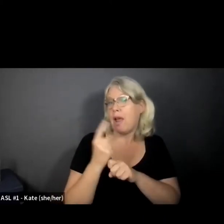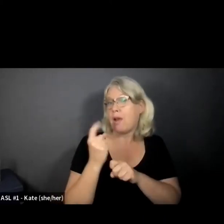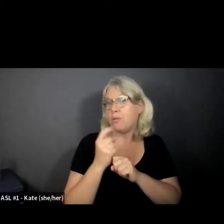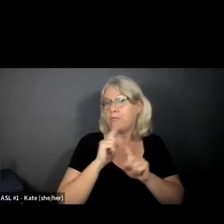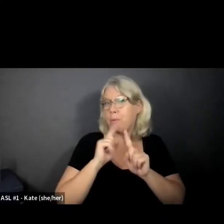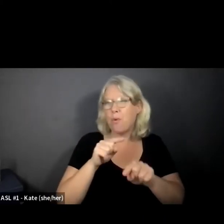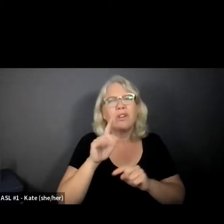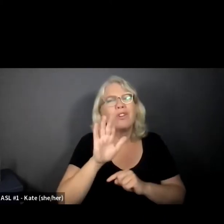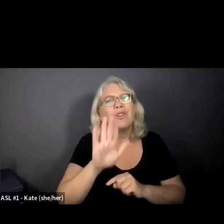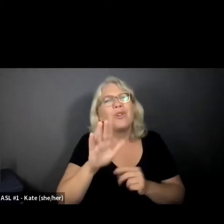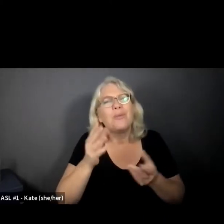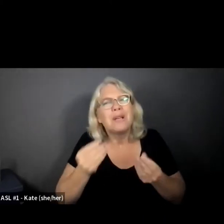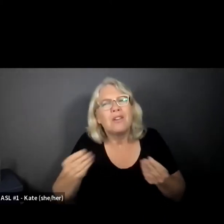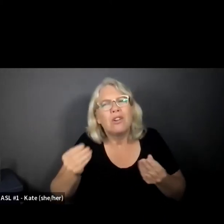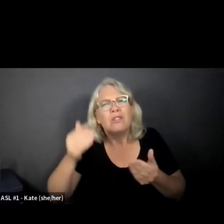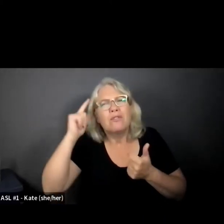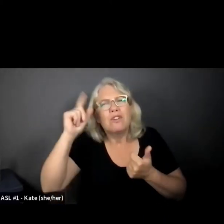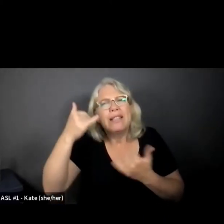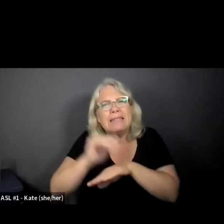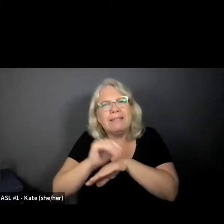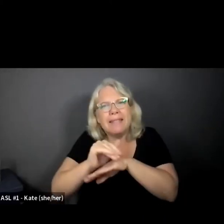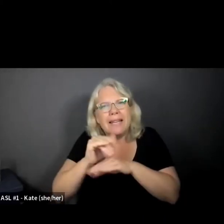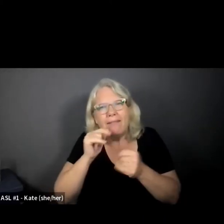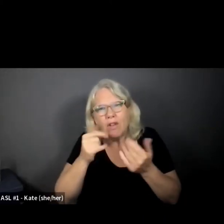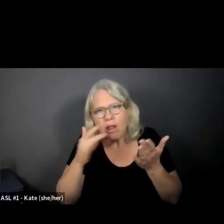FOR THIS EVENING. AND ALSO, ON OUR WEBSITE.